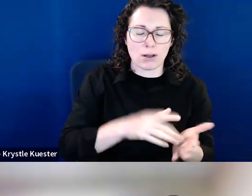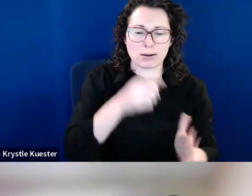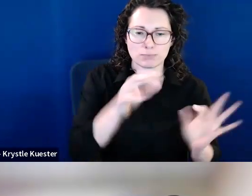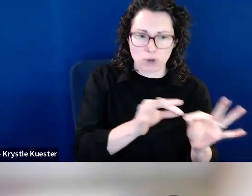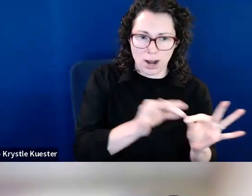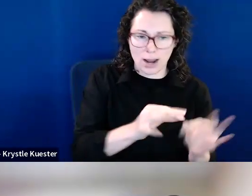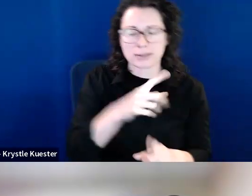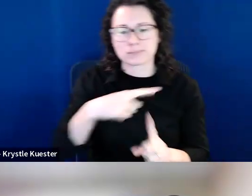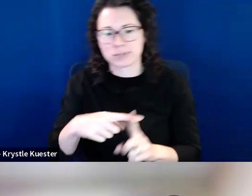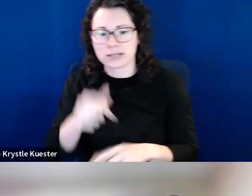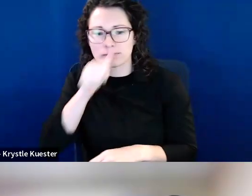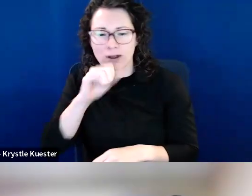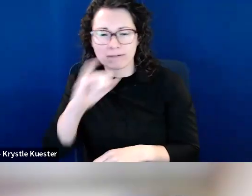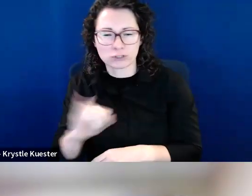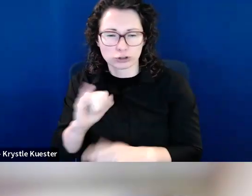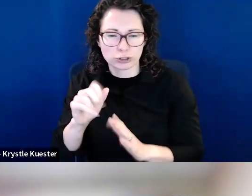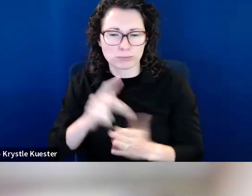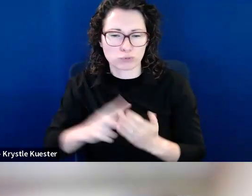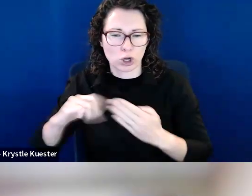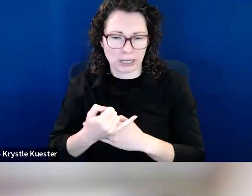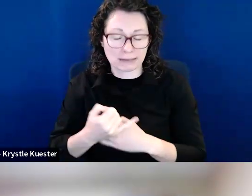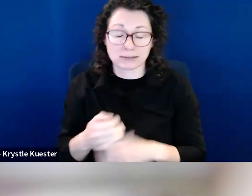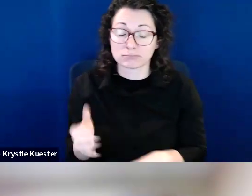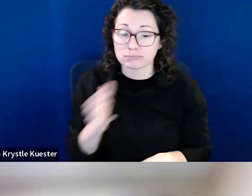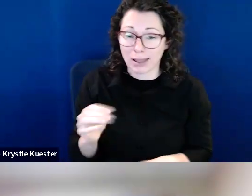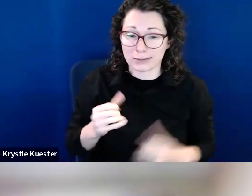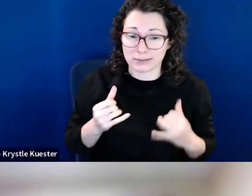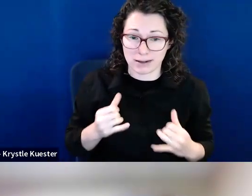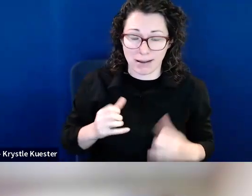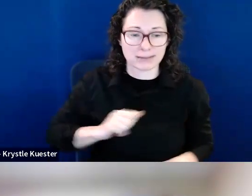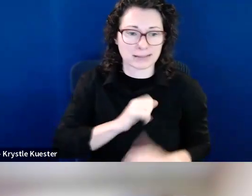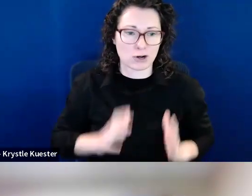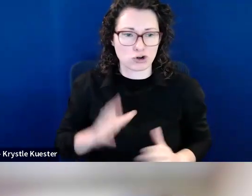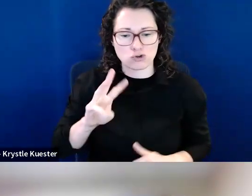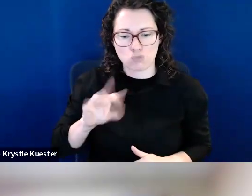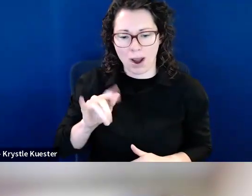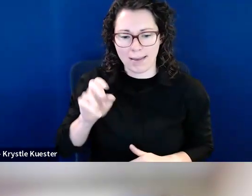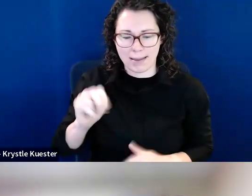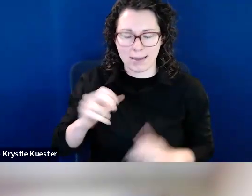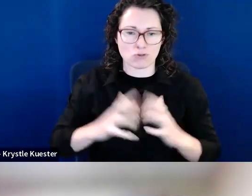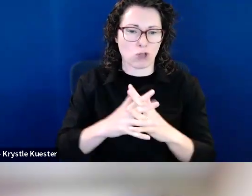private insurance project. And actually today, um, Senator Wyden launched an initiative focused on,